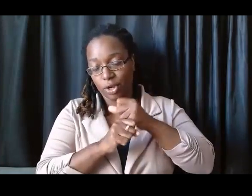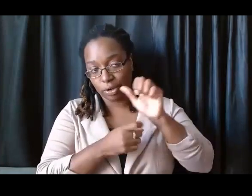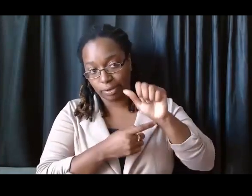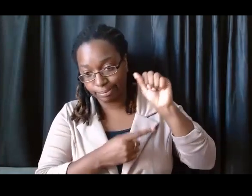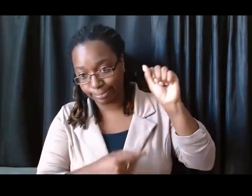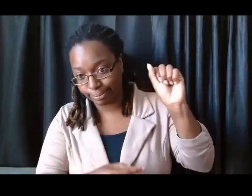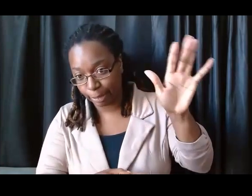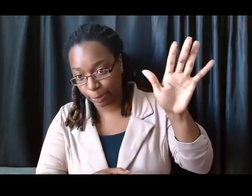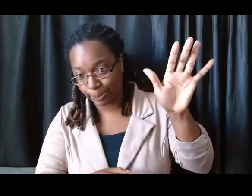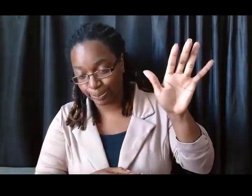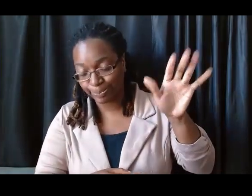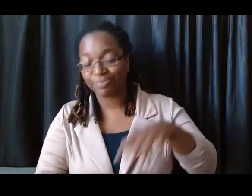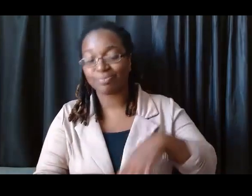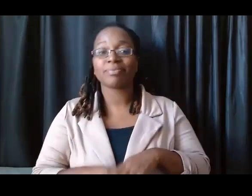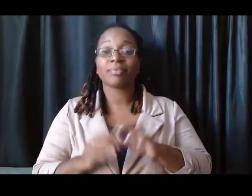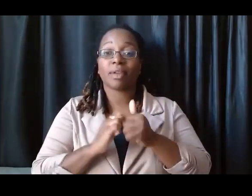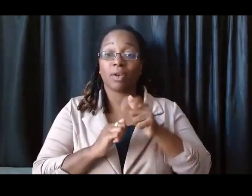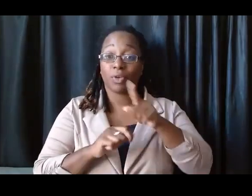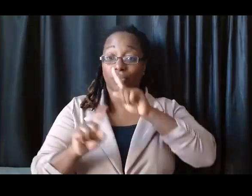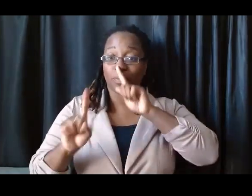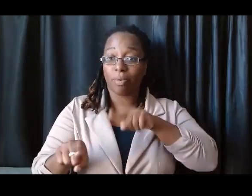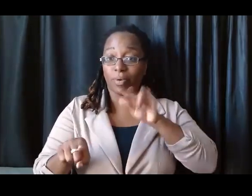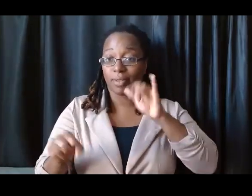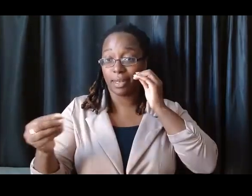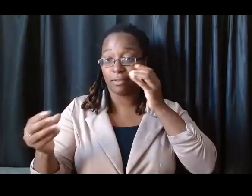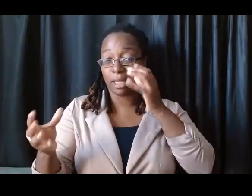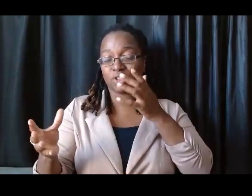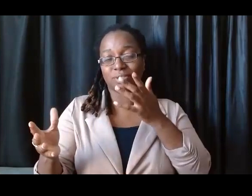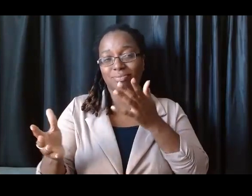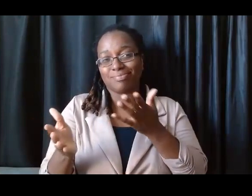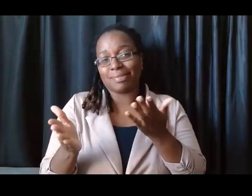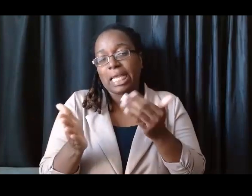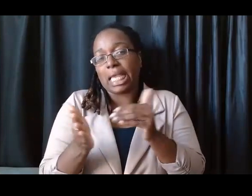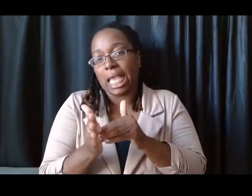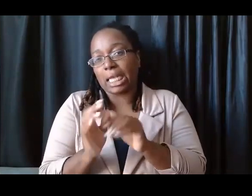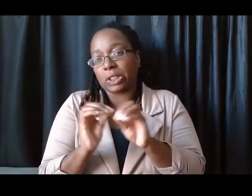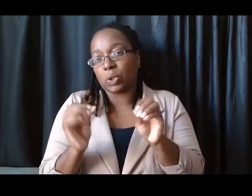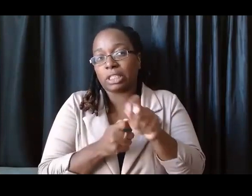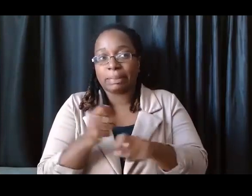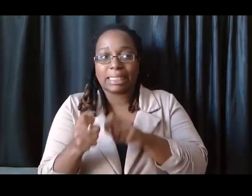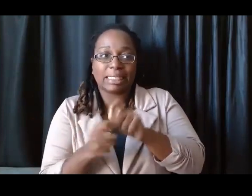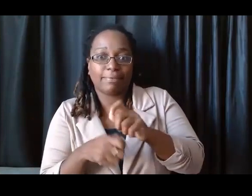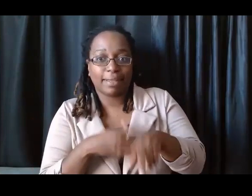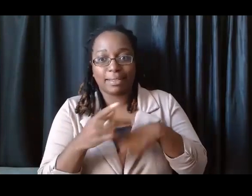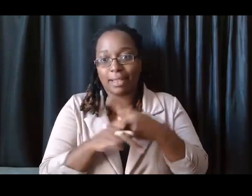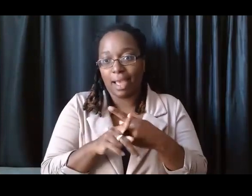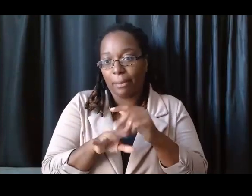How you report the information is again there's no specific form. So really ideally what you're